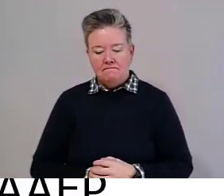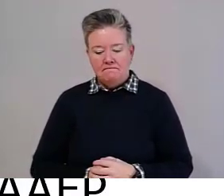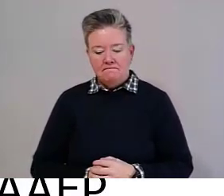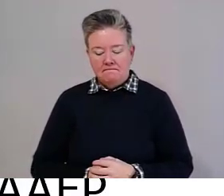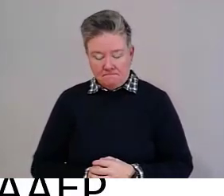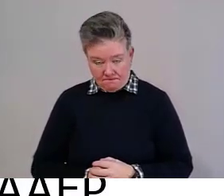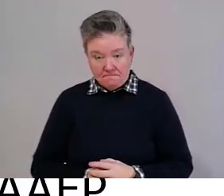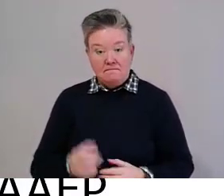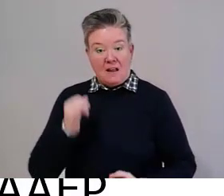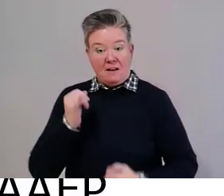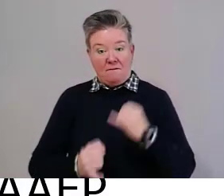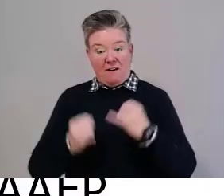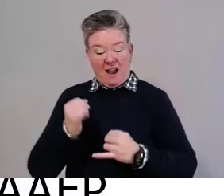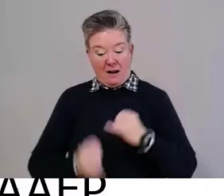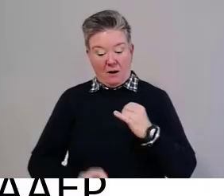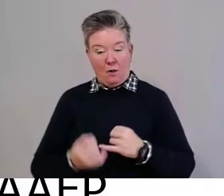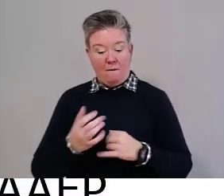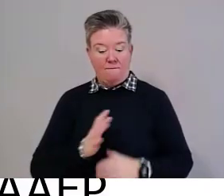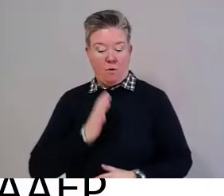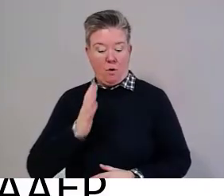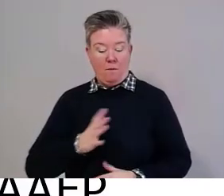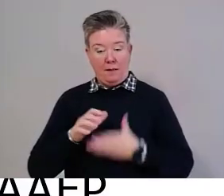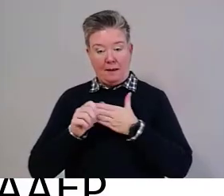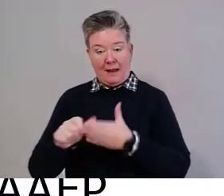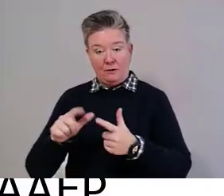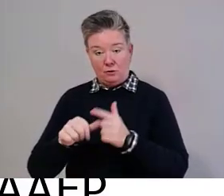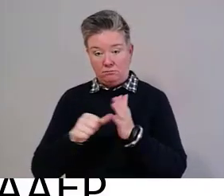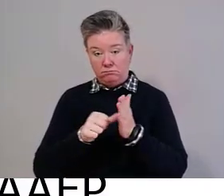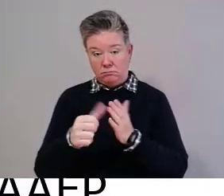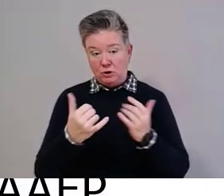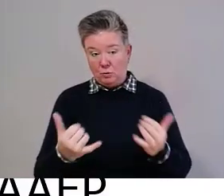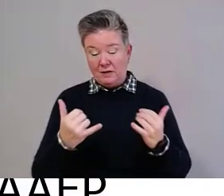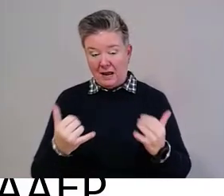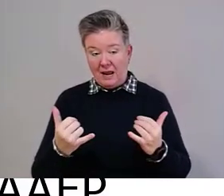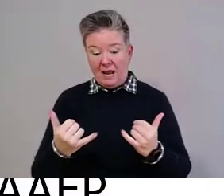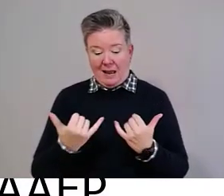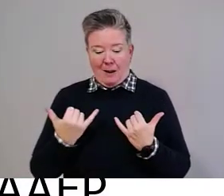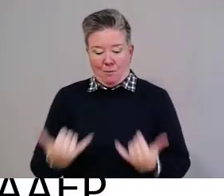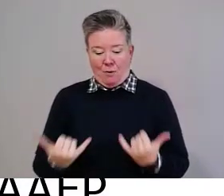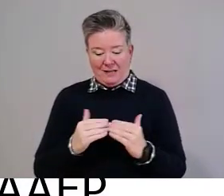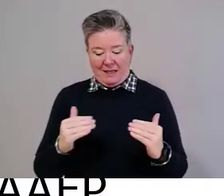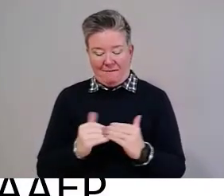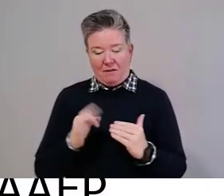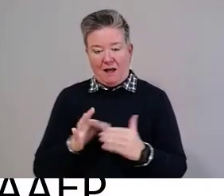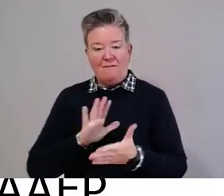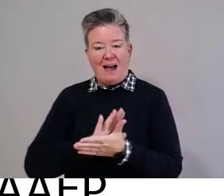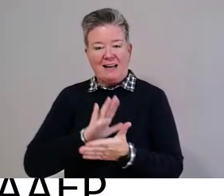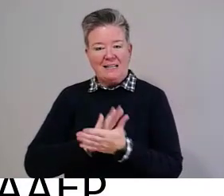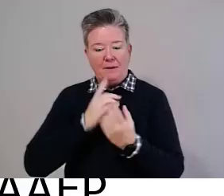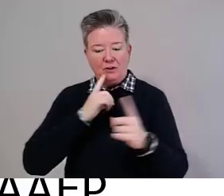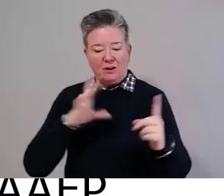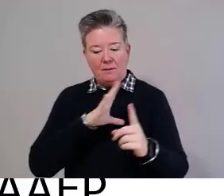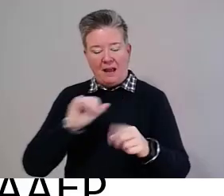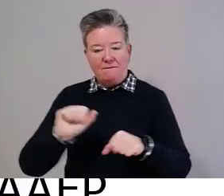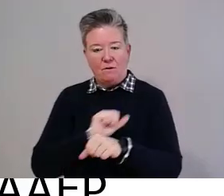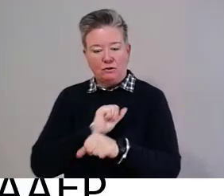The final formal guidance that we have to highlight today is the Present Level of Academic Achievement and Functional Performance